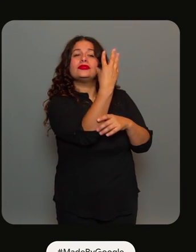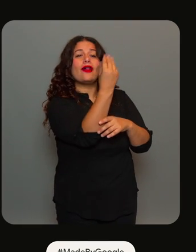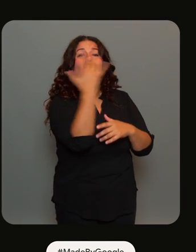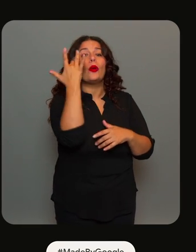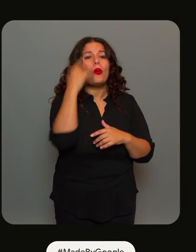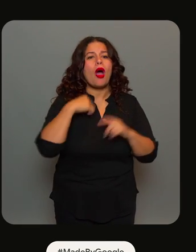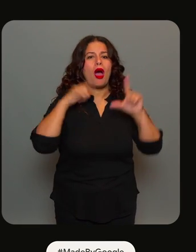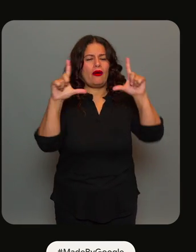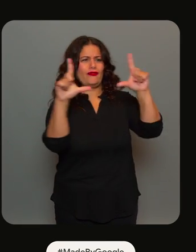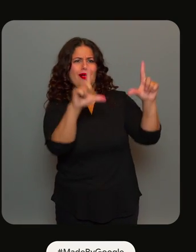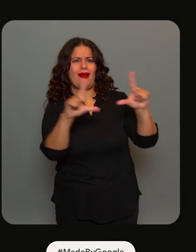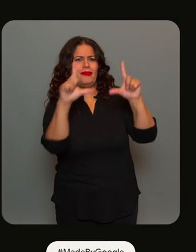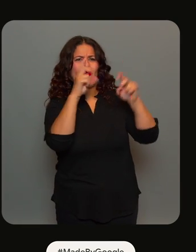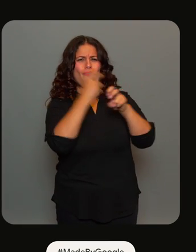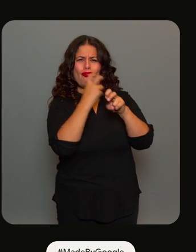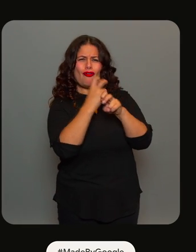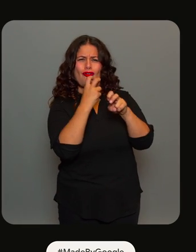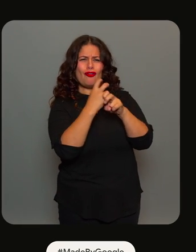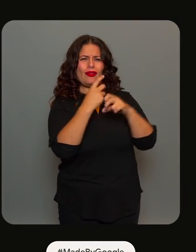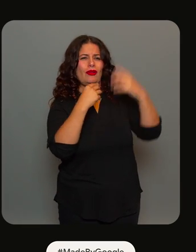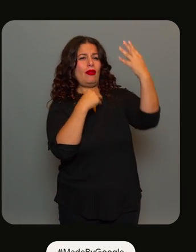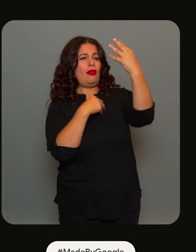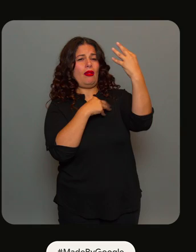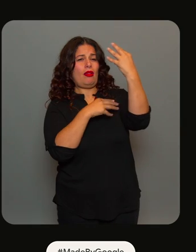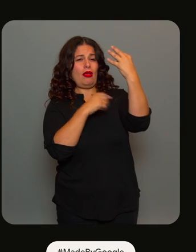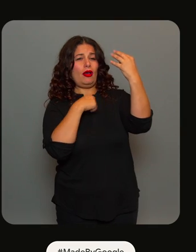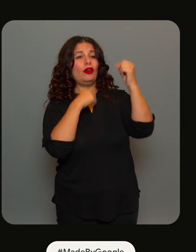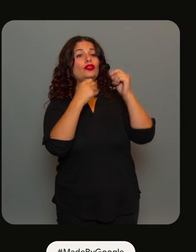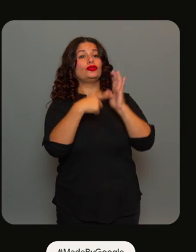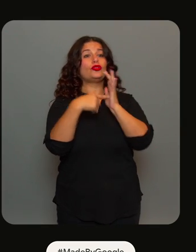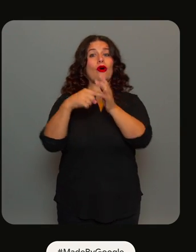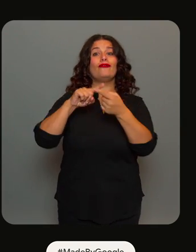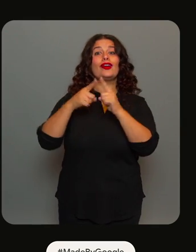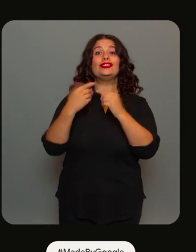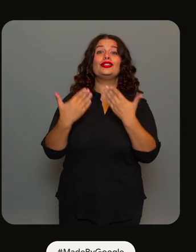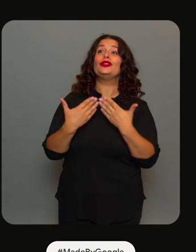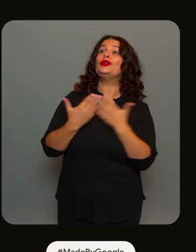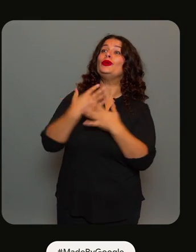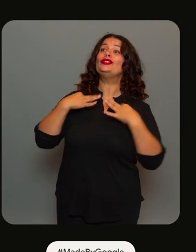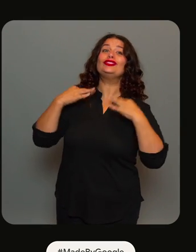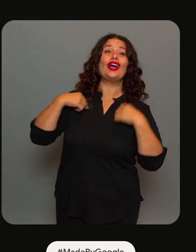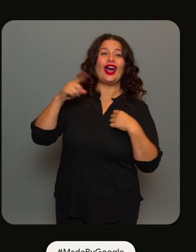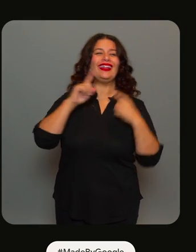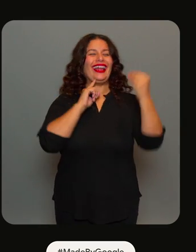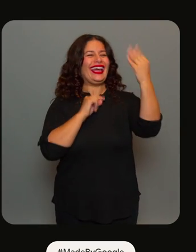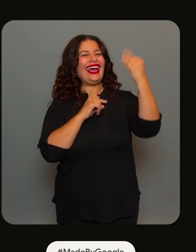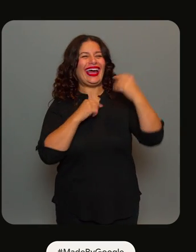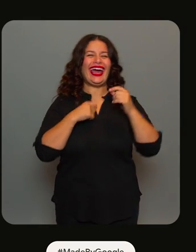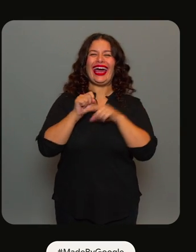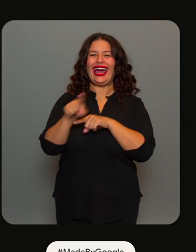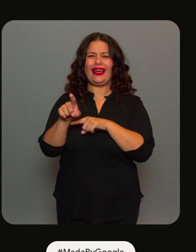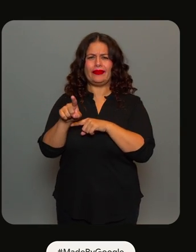I would try to show a friend a New t-shirt that I got, and I'd be like, "Look at how cute this top is." And I'd text her a selfie, and she'd be like, yeah, I can't see